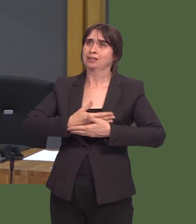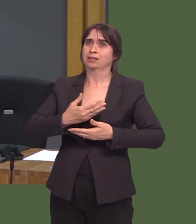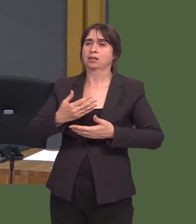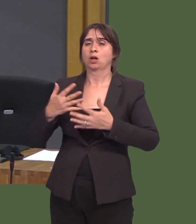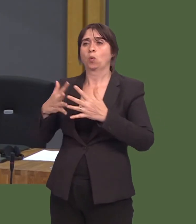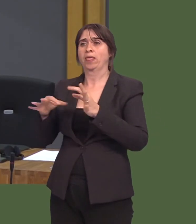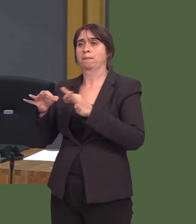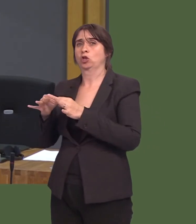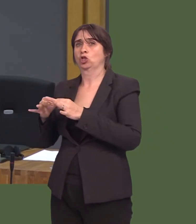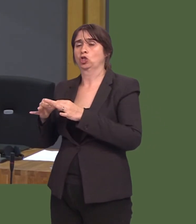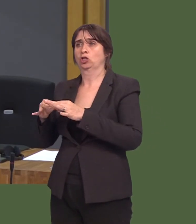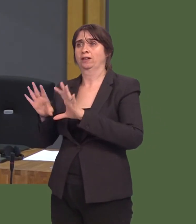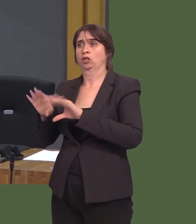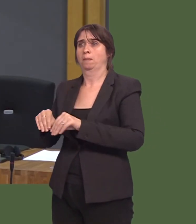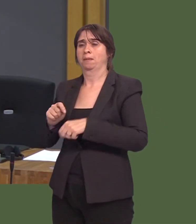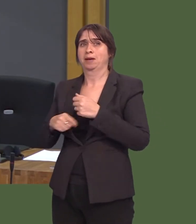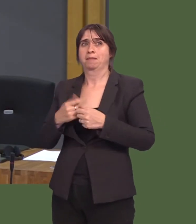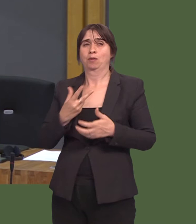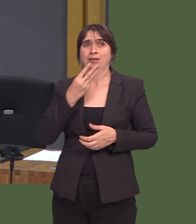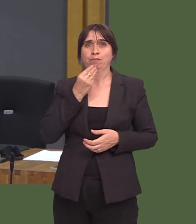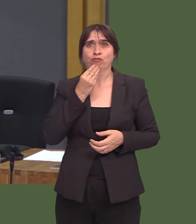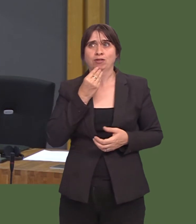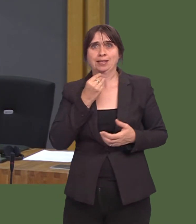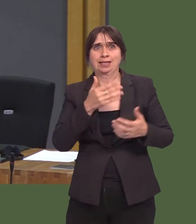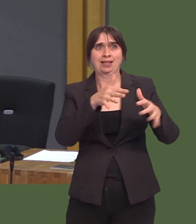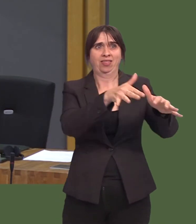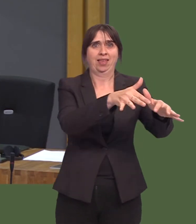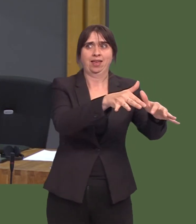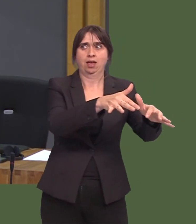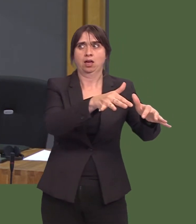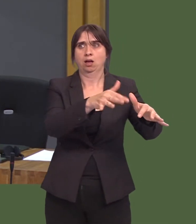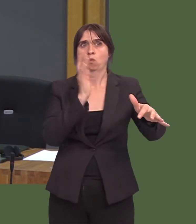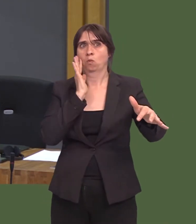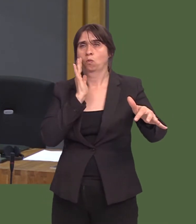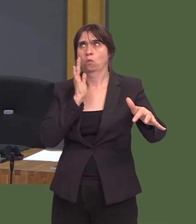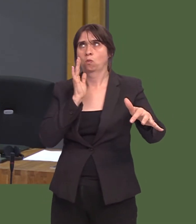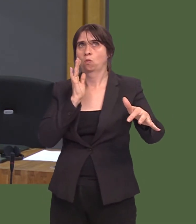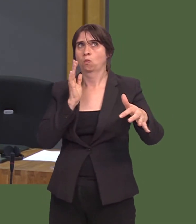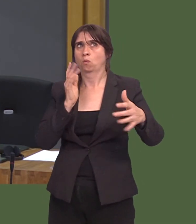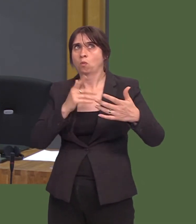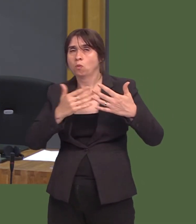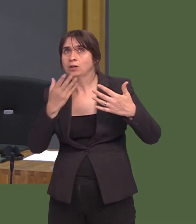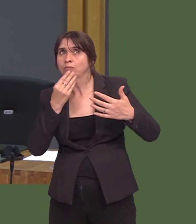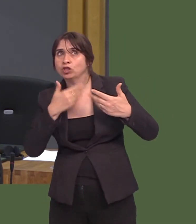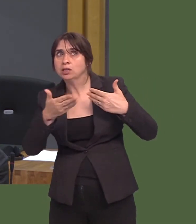Thatís not supposed to be the permanent position, so when will we see that overnight paediatric